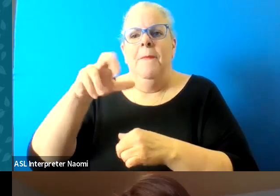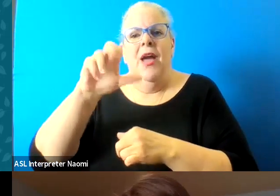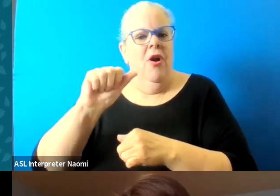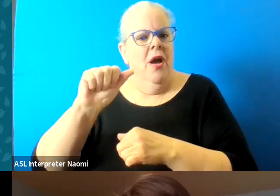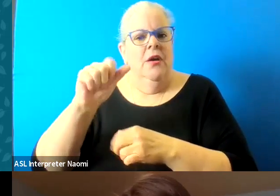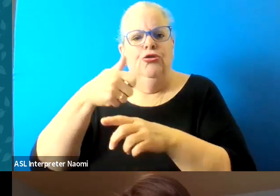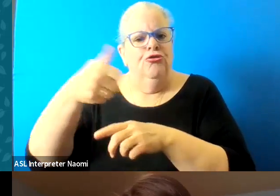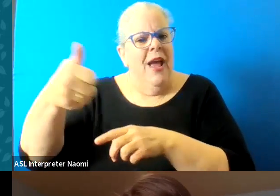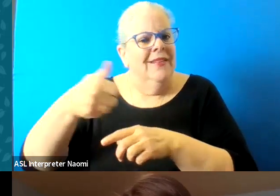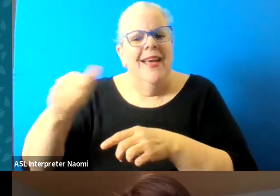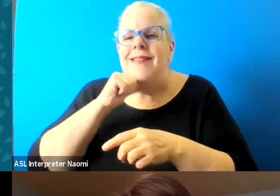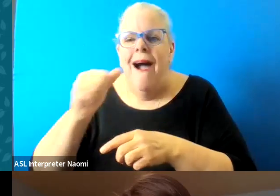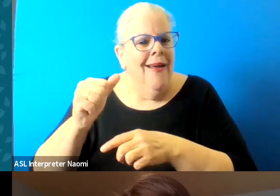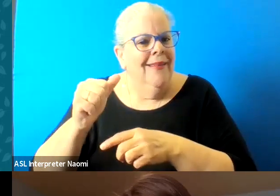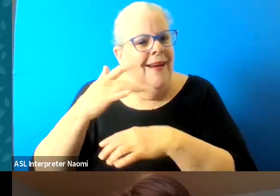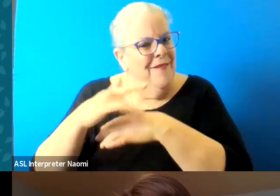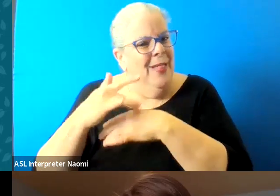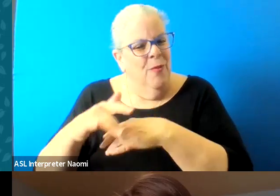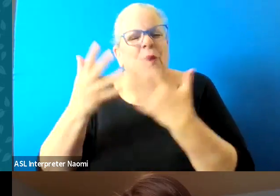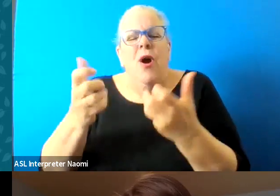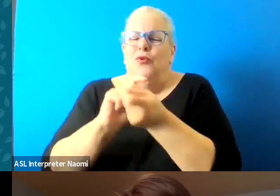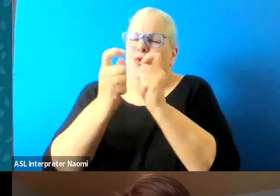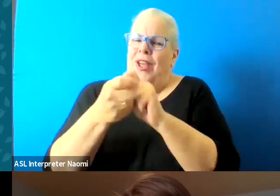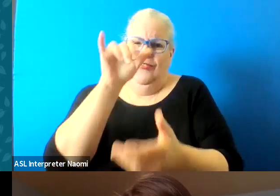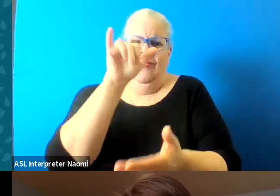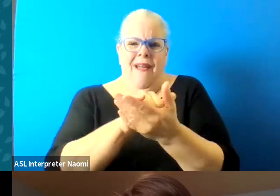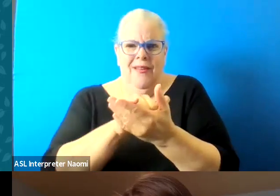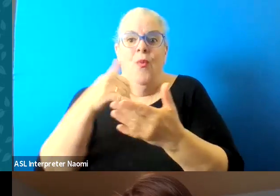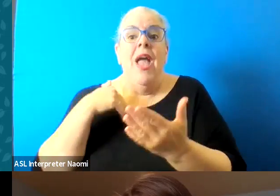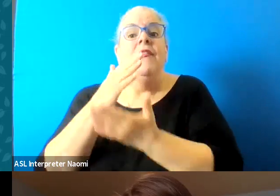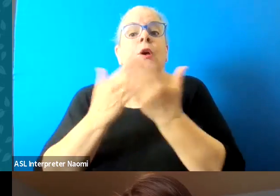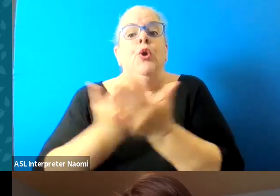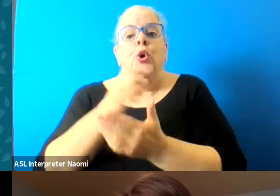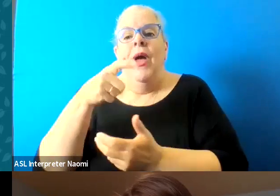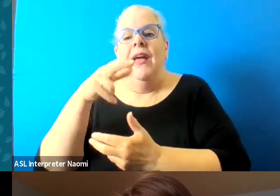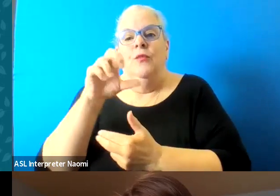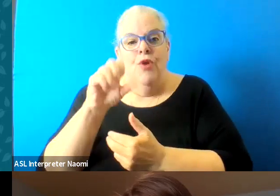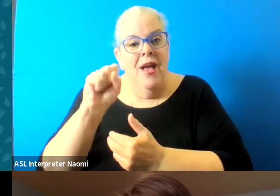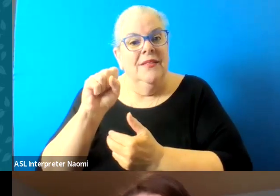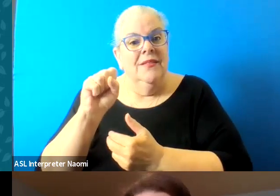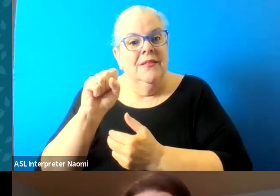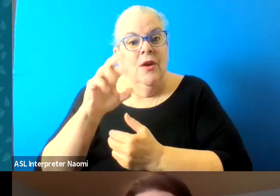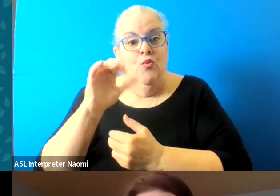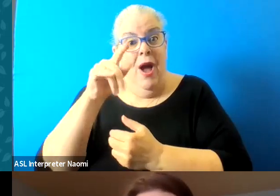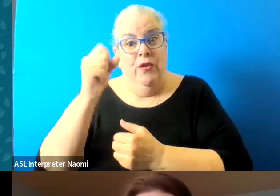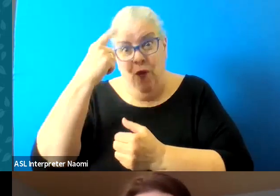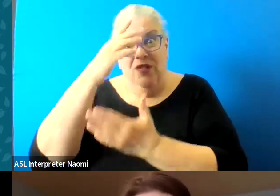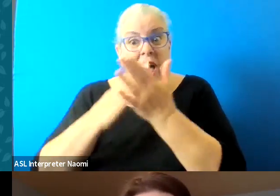And we would like to at least change that. We have some new express routes to the northern hospitals. And I think that all that's gonna be important